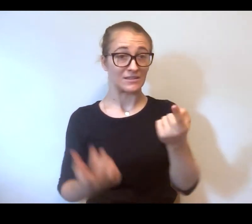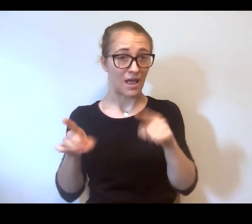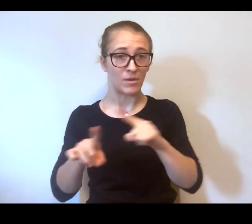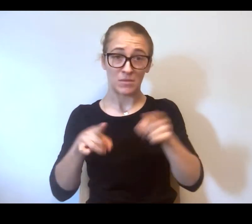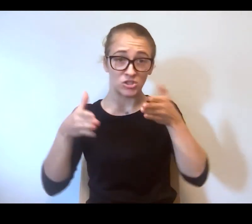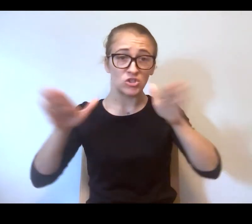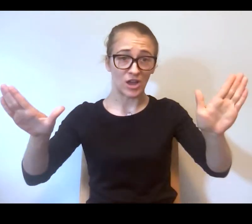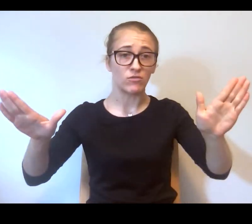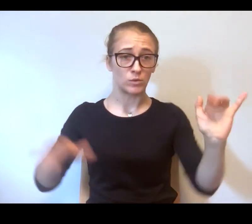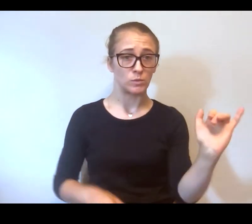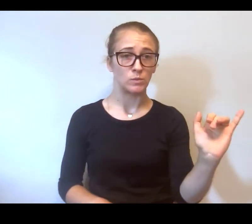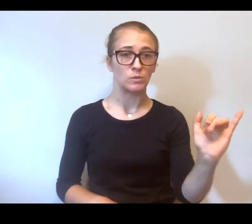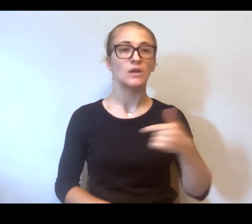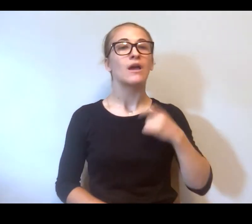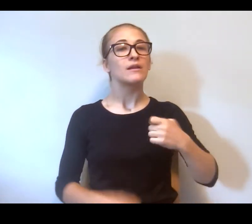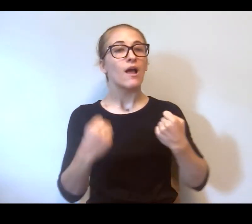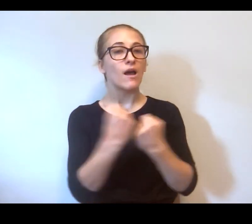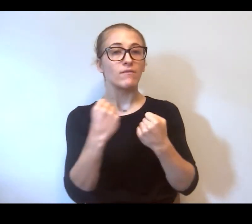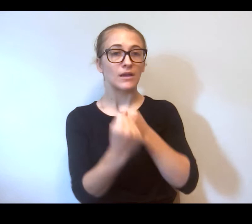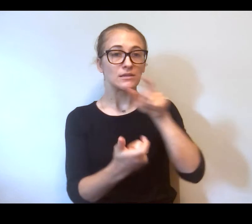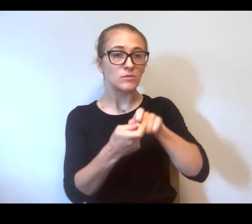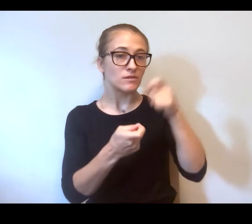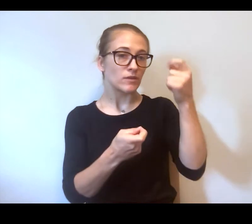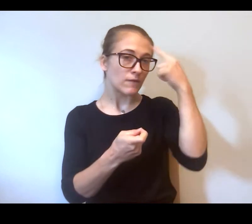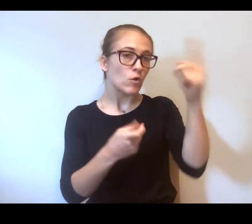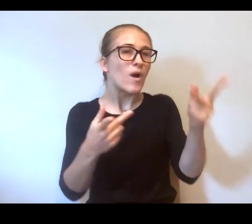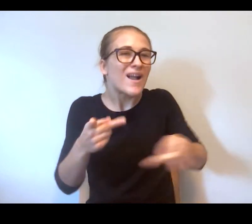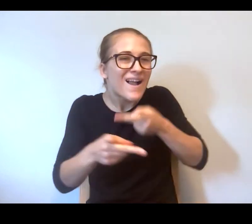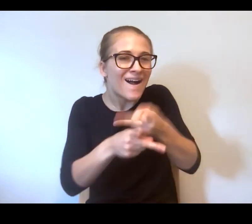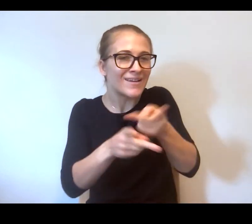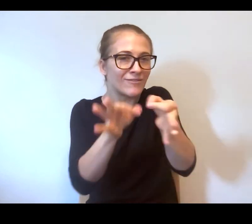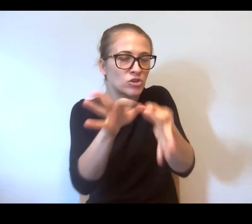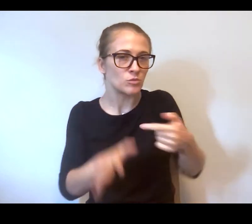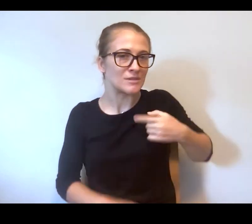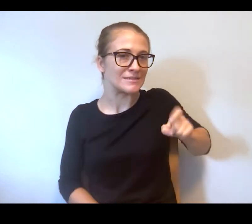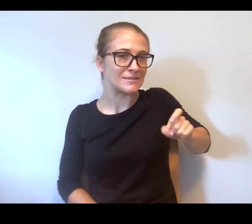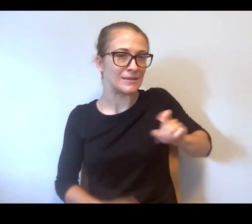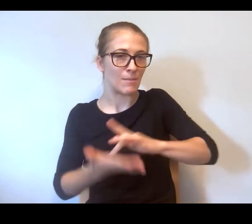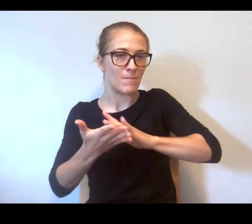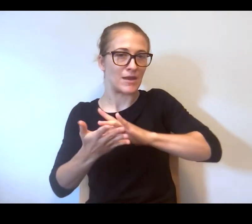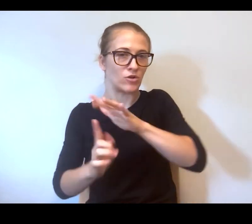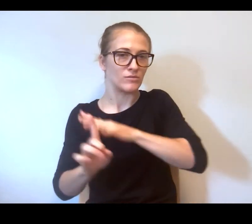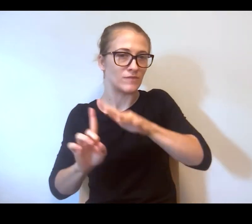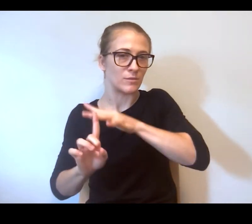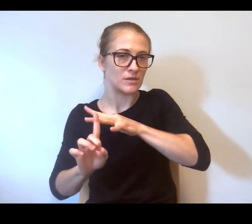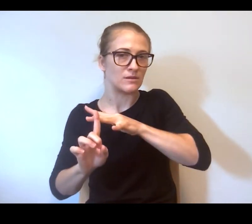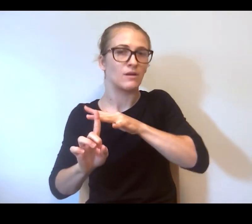just in relation to this incident but just in general -- I often have to advocate specifically for what type of interpreter I need in a medical setting.